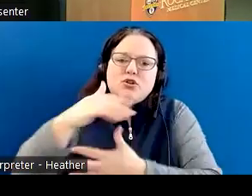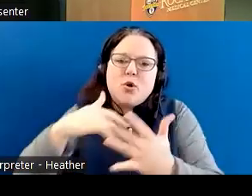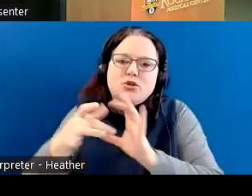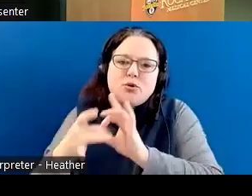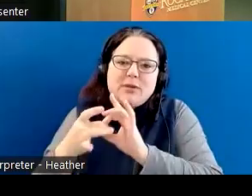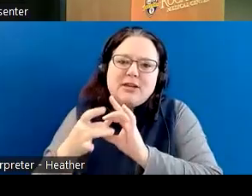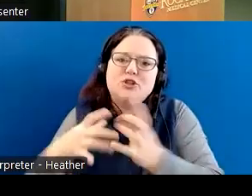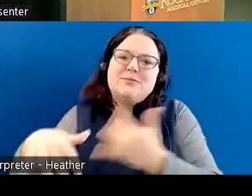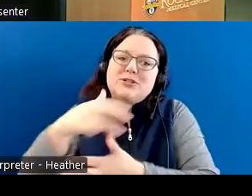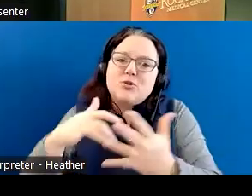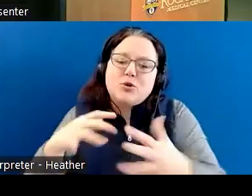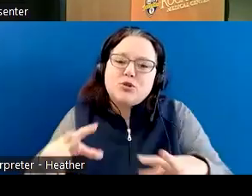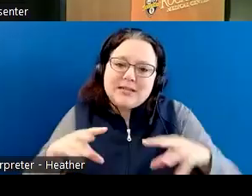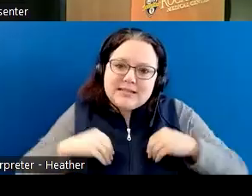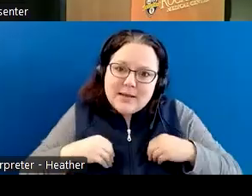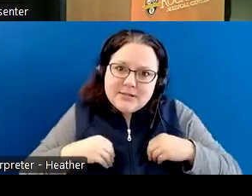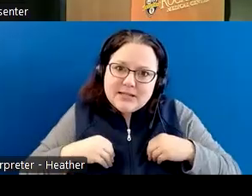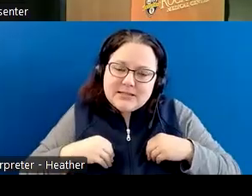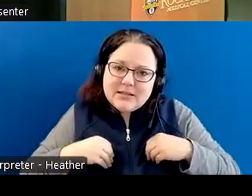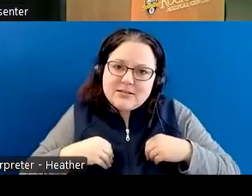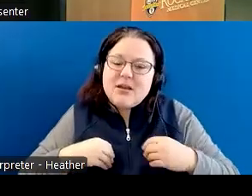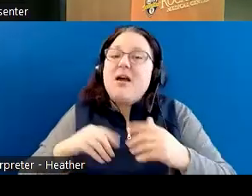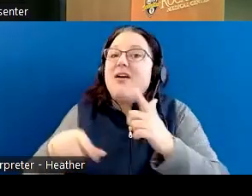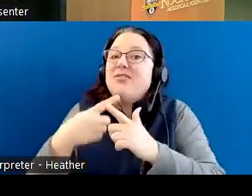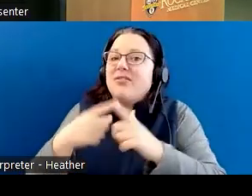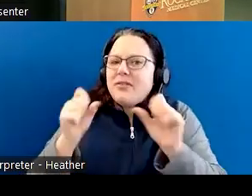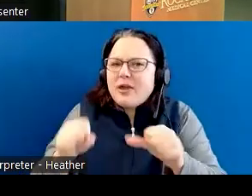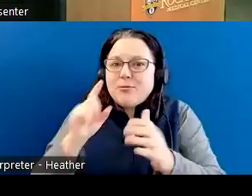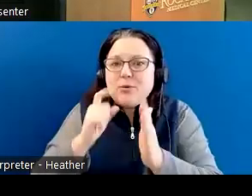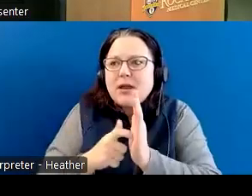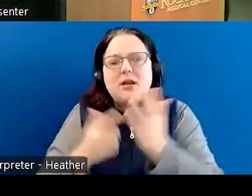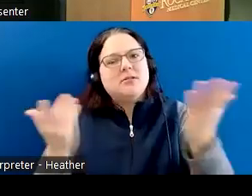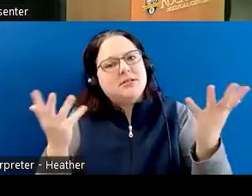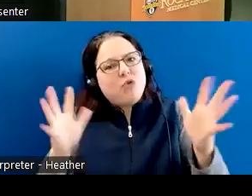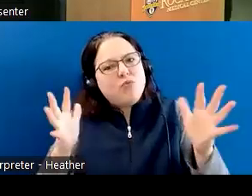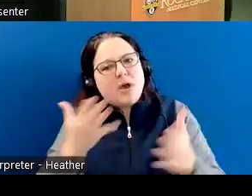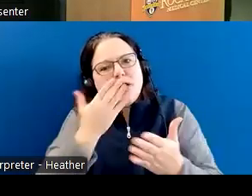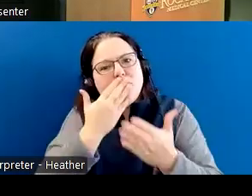acceptance. they were immediately recognized as a good person. They could be taken seriously for